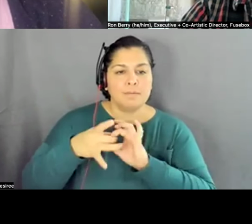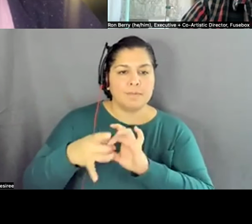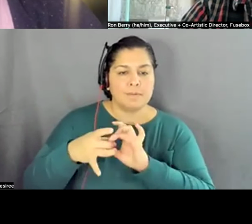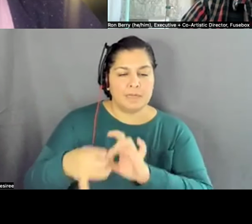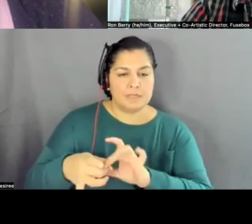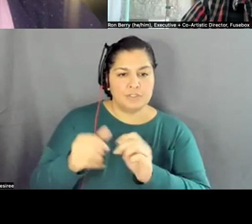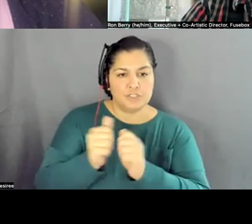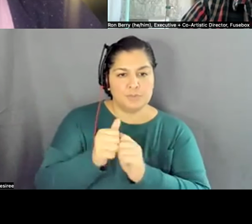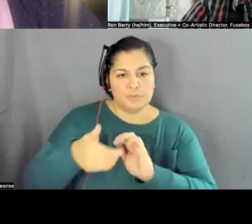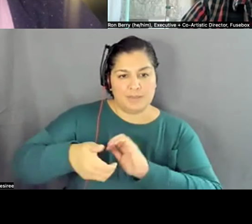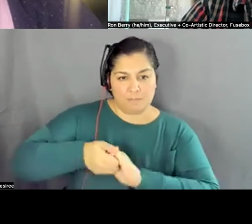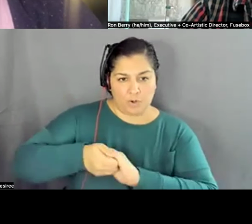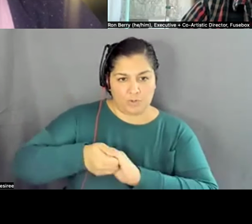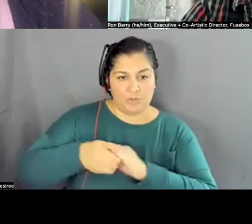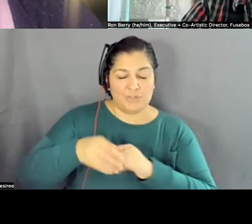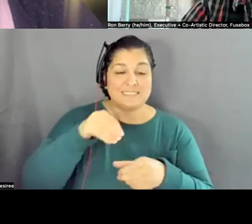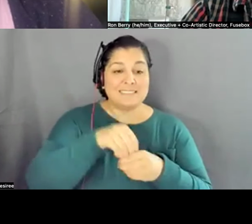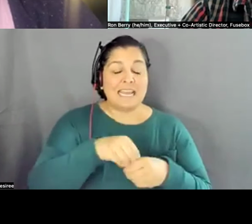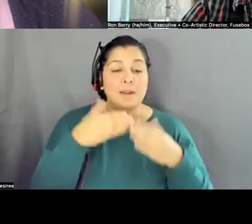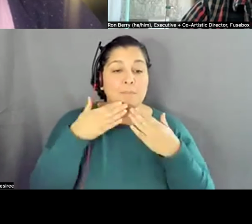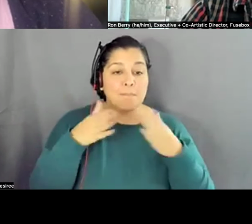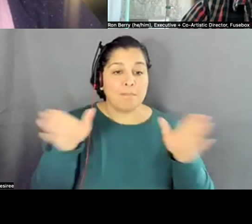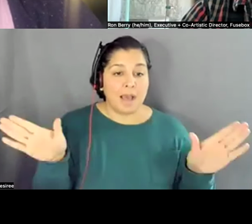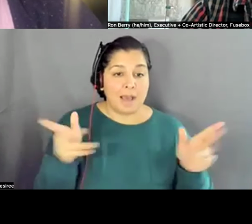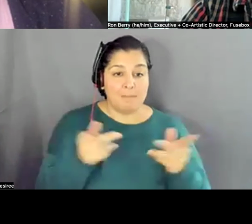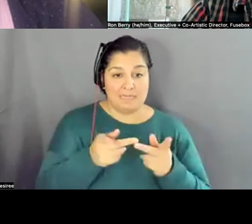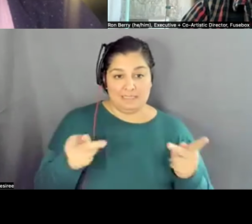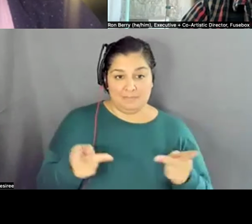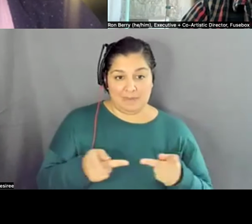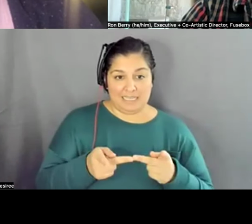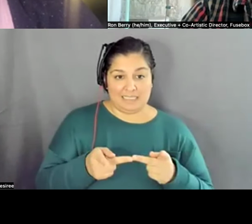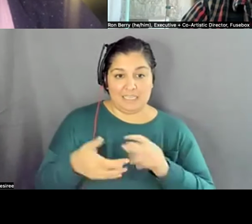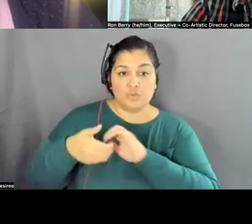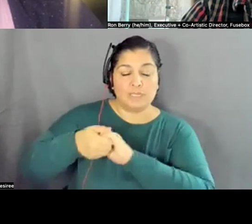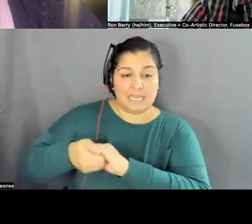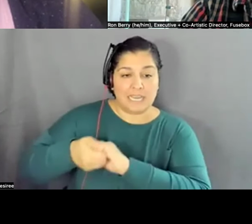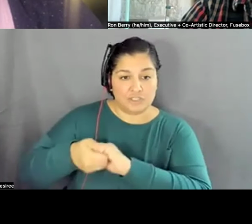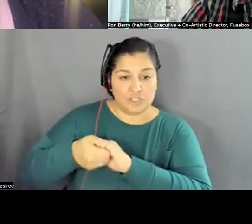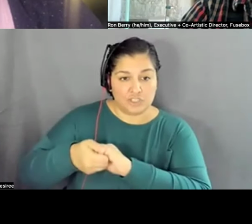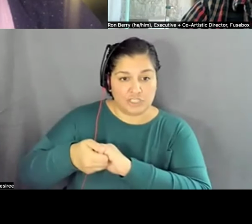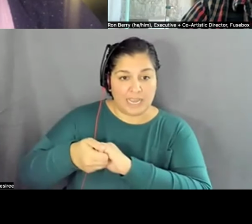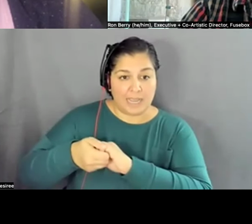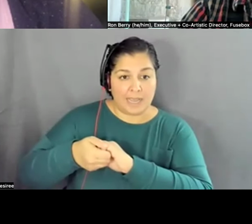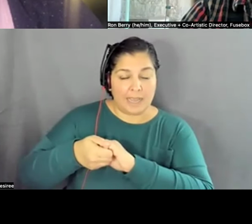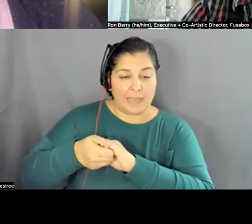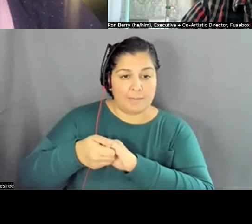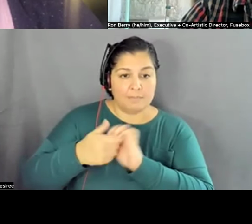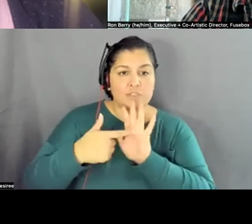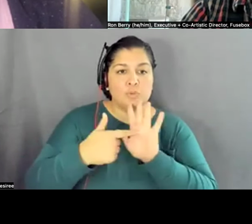So in this case, the audience member is asking about relationships with partners to display of banners in public spaces the way you did.